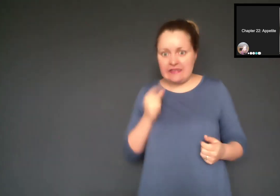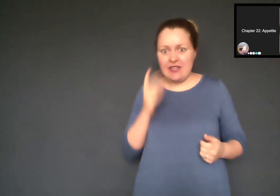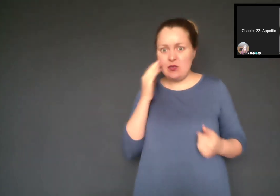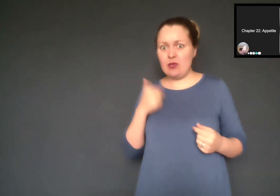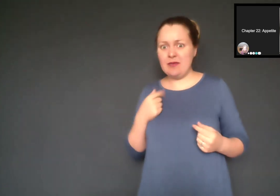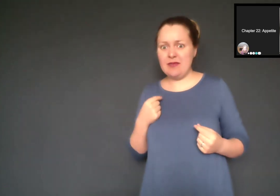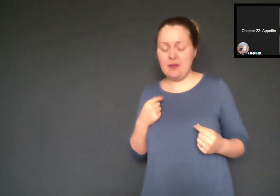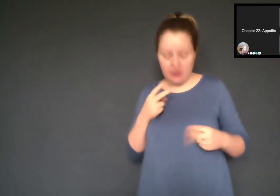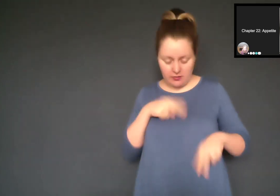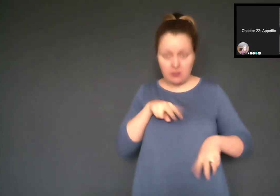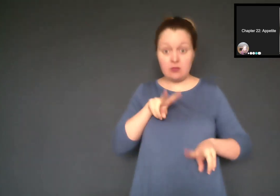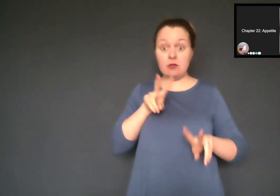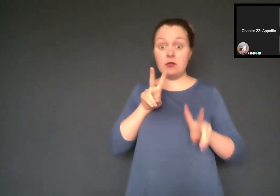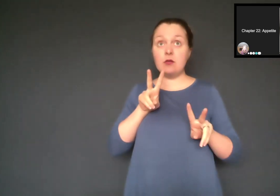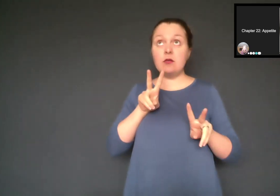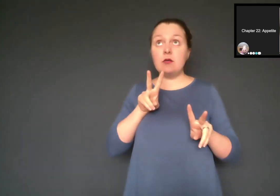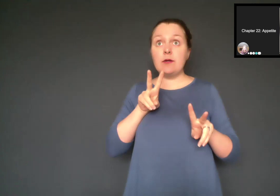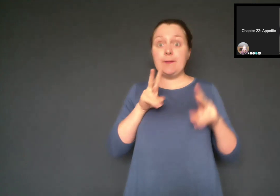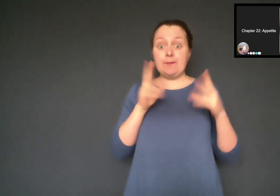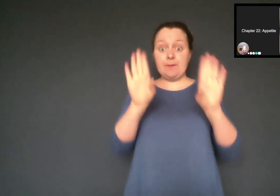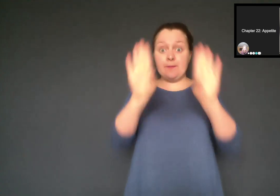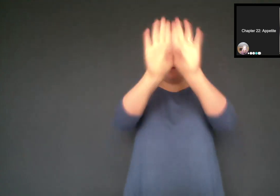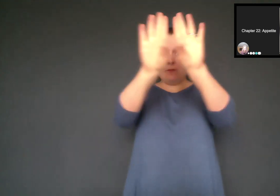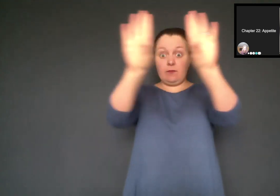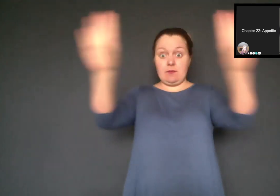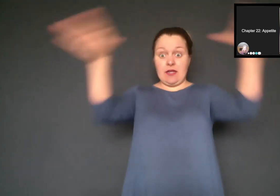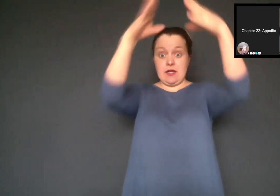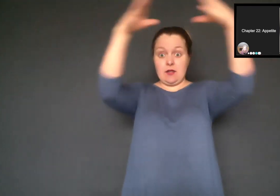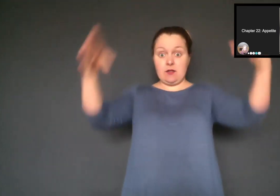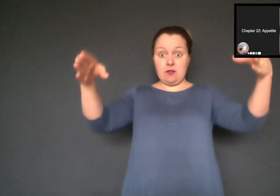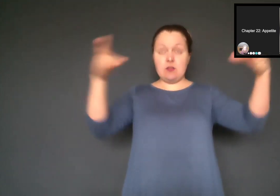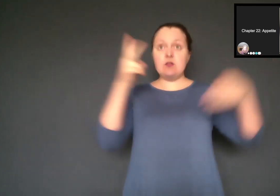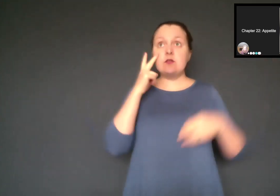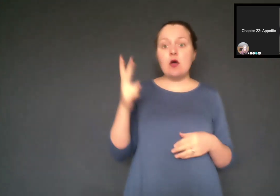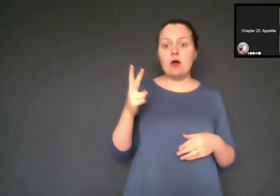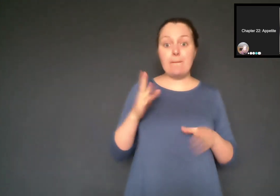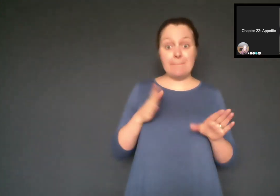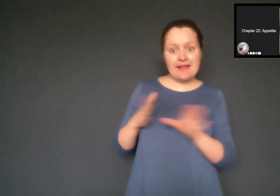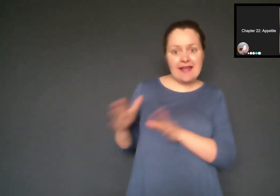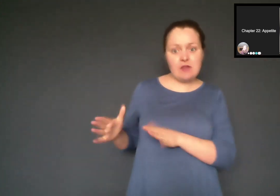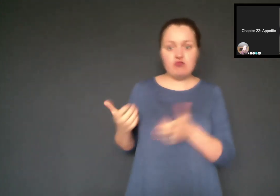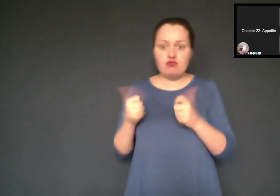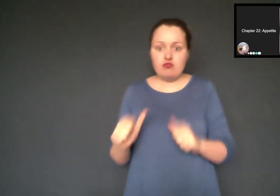at the door to the faccade and saw that his plan to drain the house of its magic was indeed working